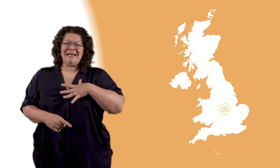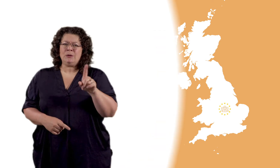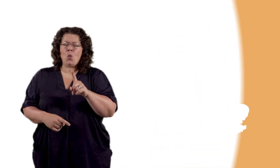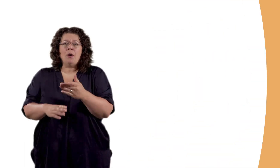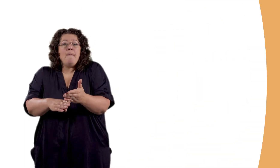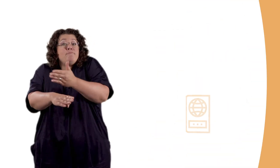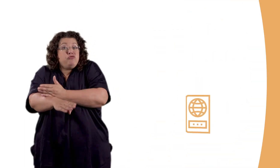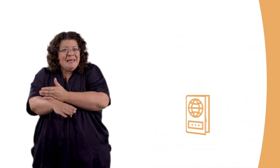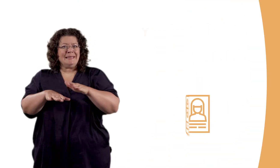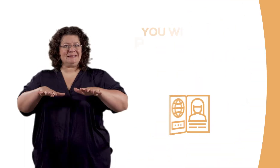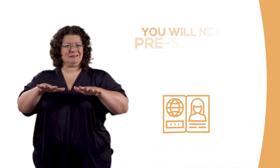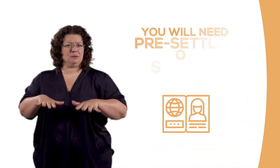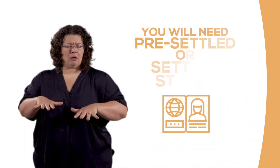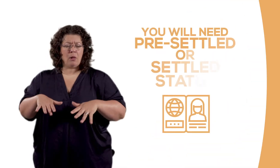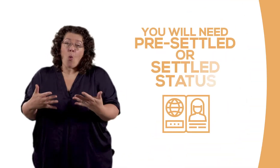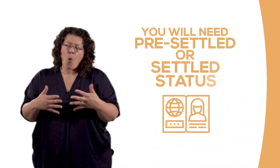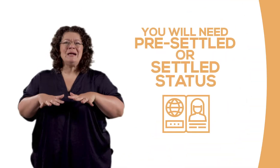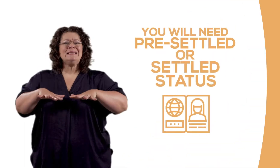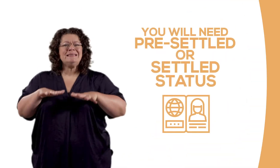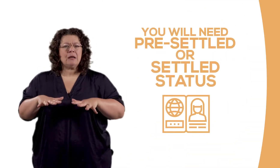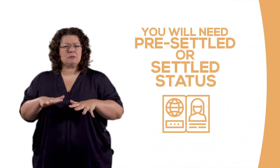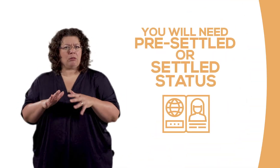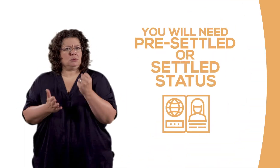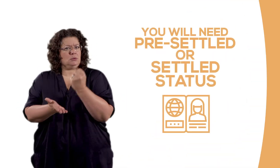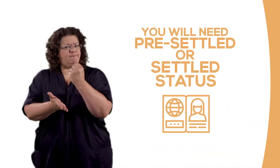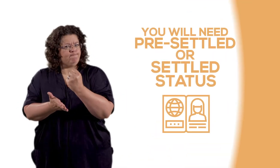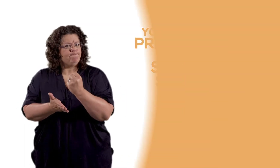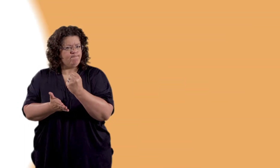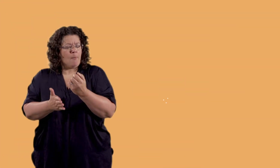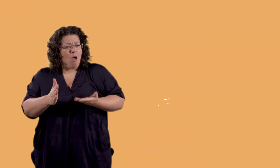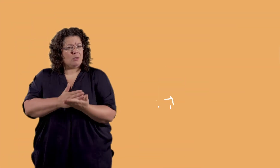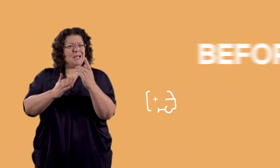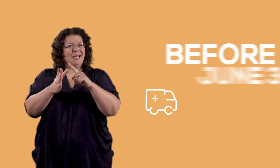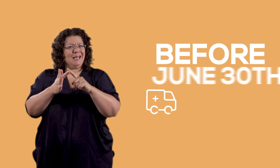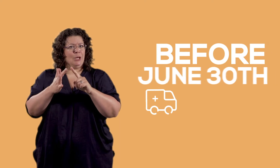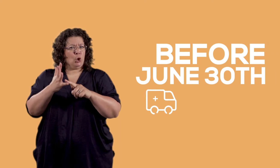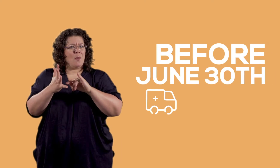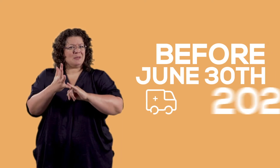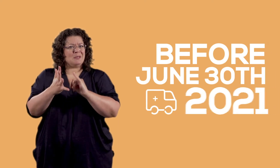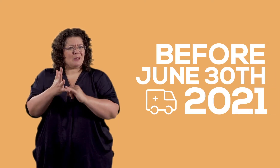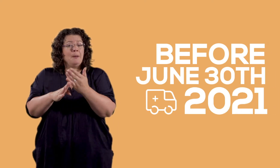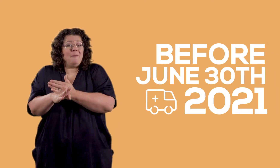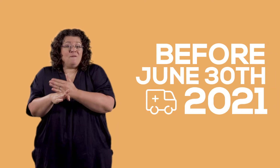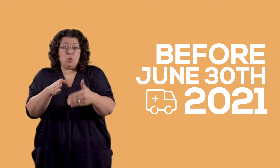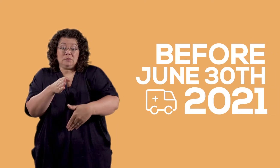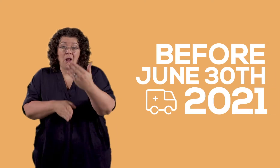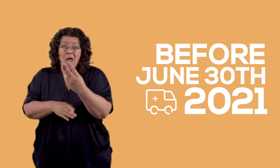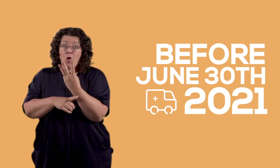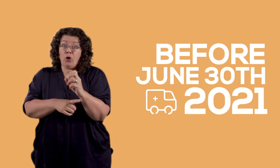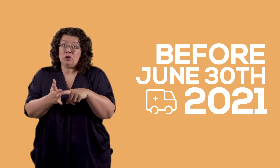you will need to have pre-settled or settled status under the EUSS